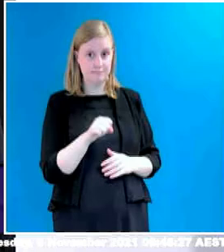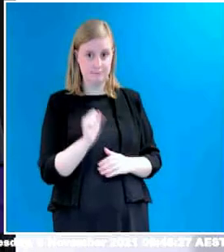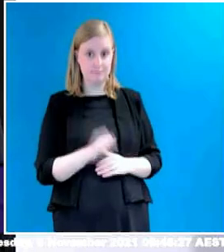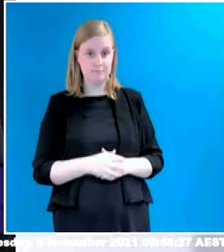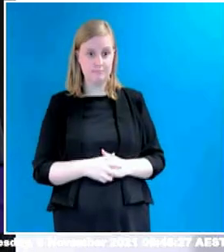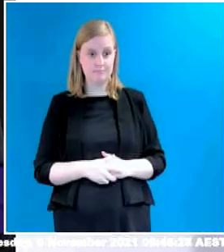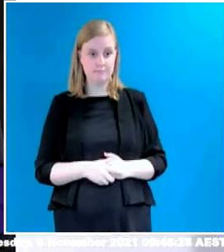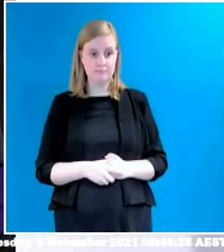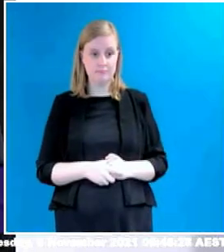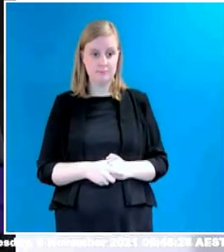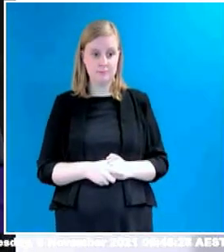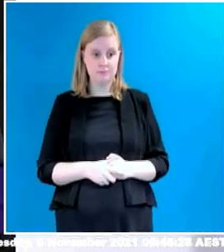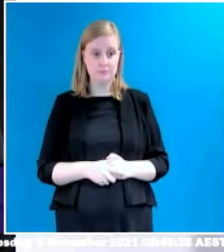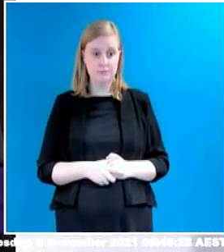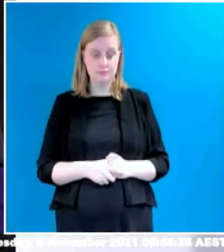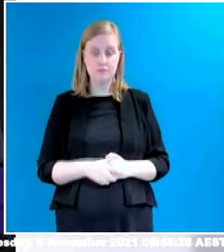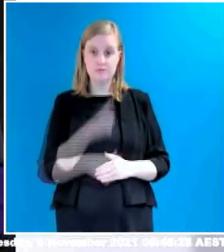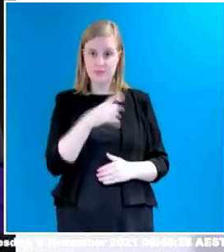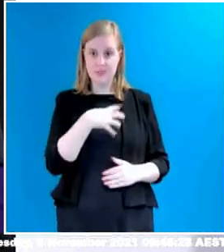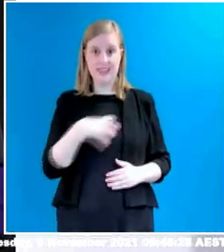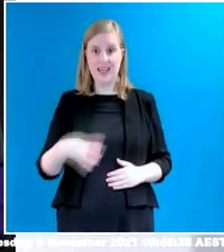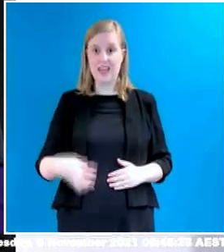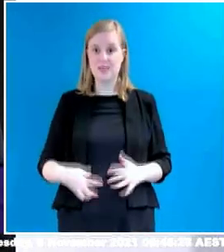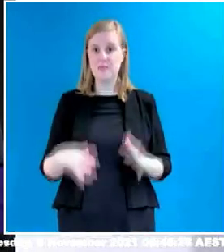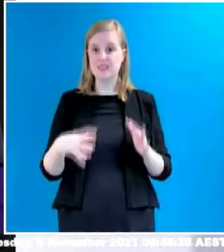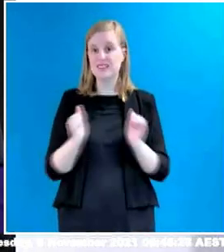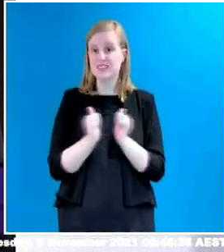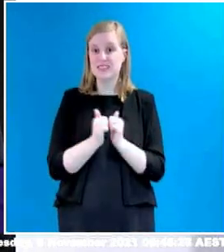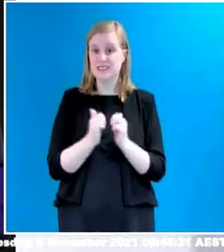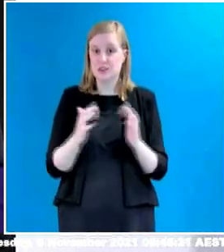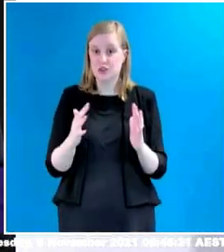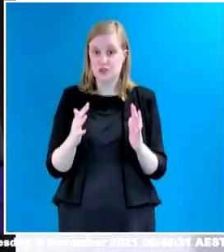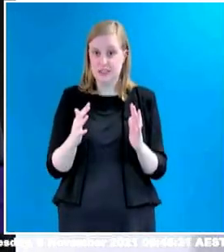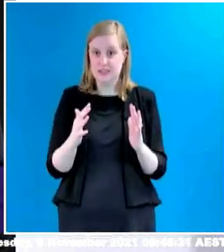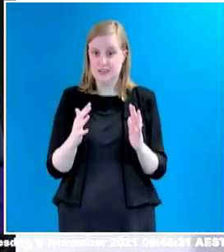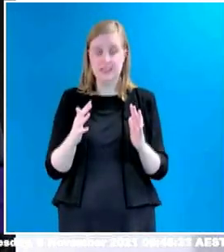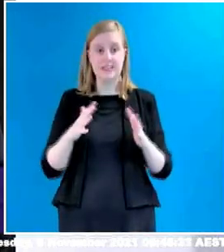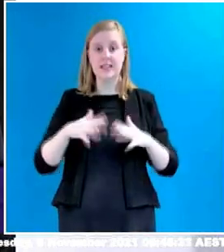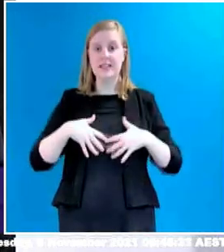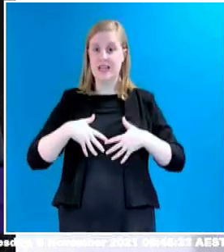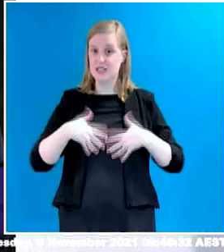They didn't agree with having economic, social and cultural rights, at the beginning.